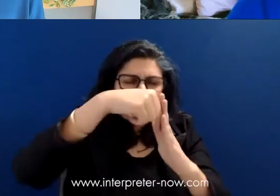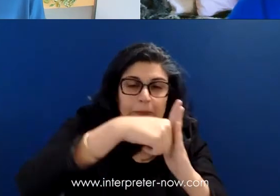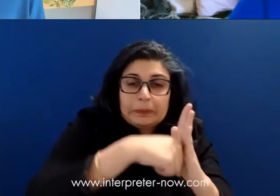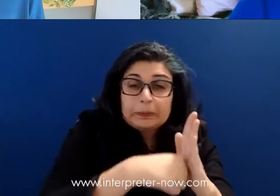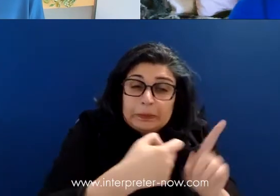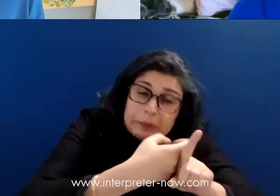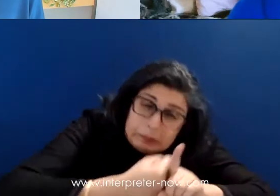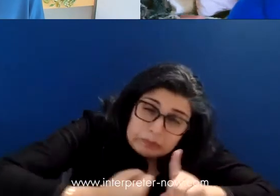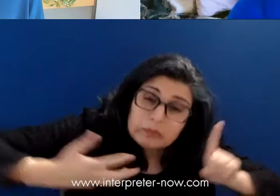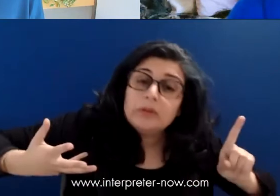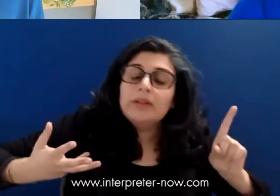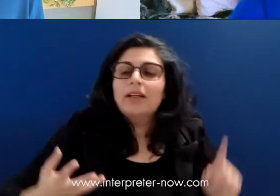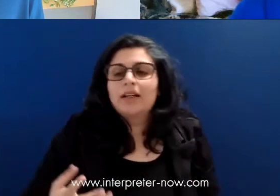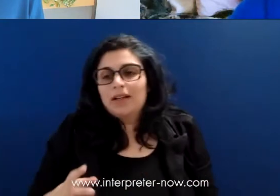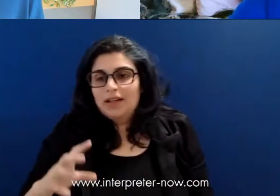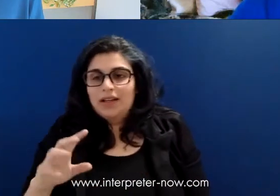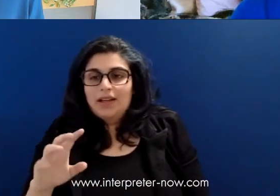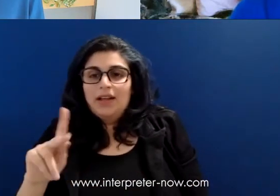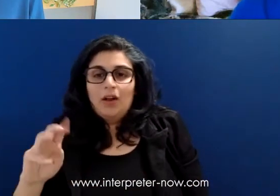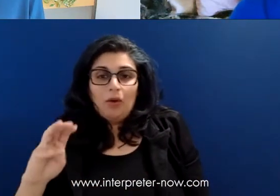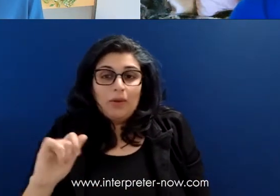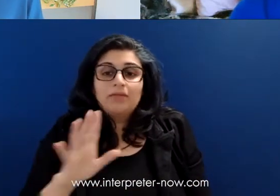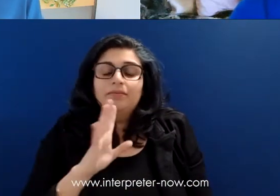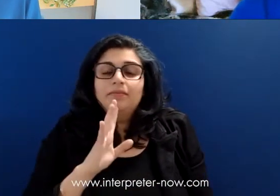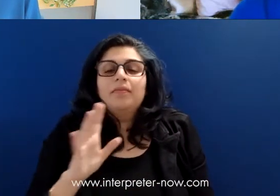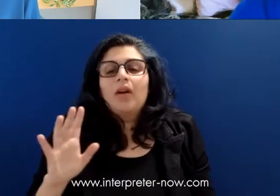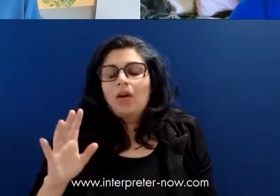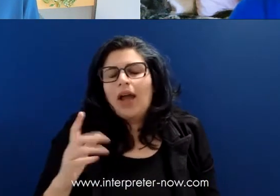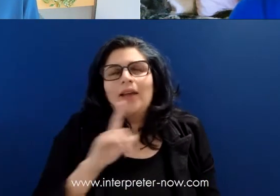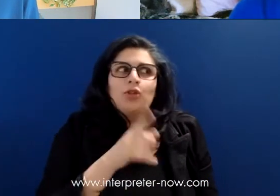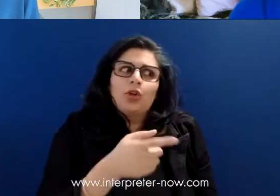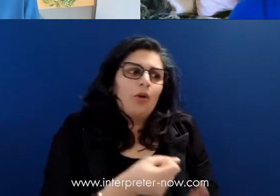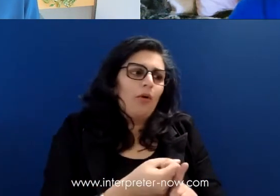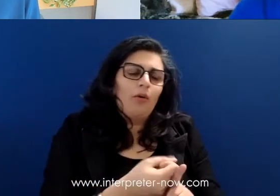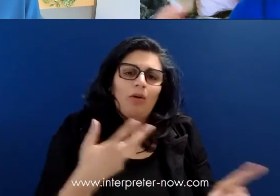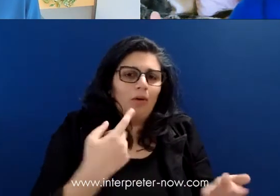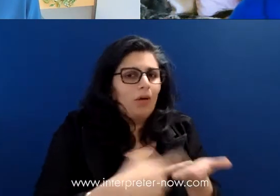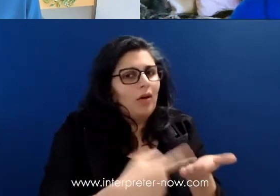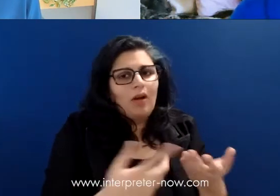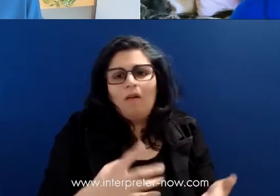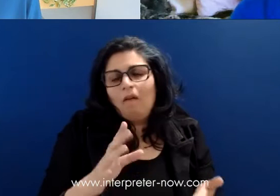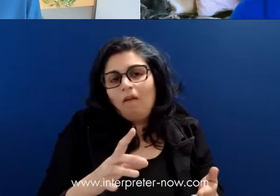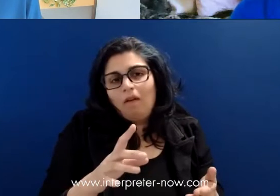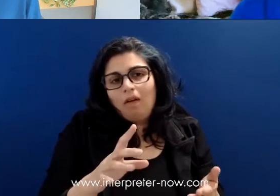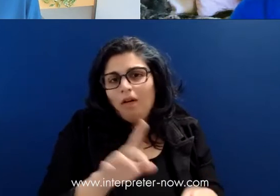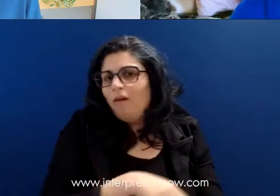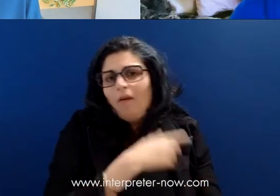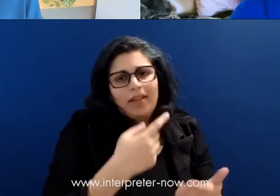I'm sure you talk about this all the time. We know that we spend a huge portion of our lives in the workplace.